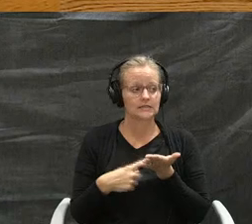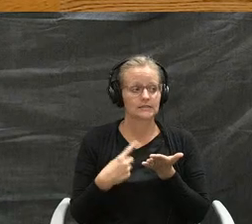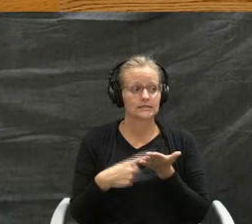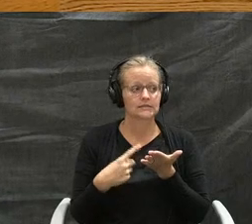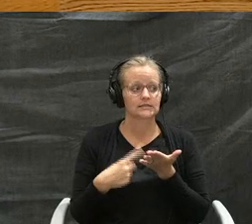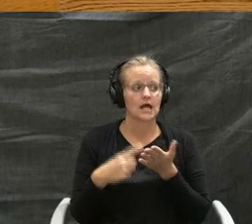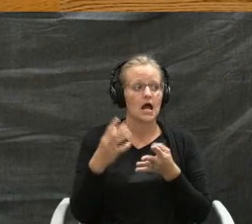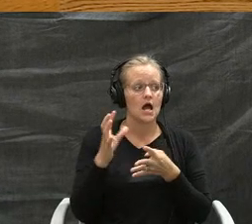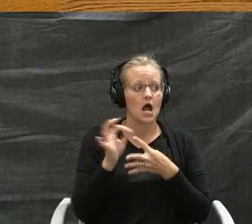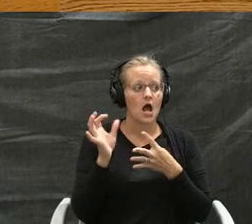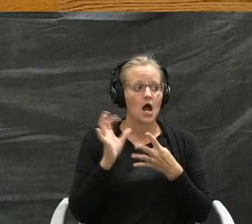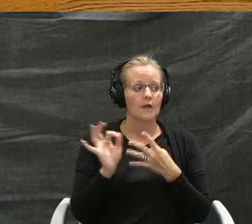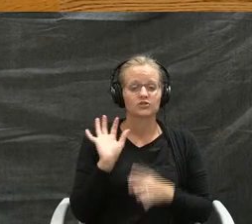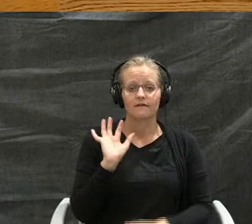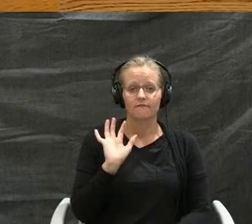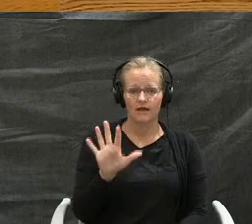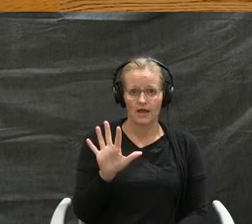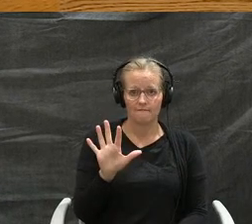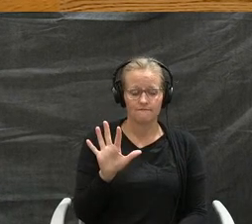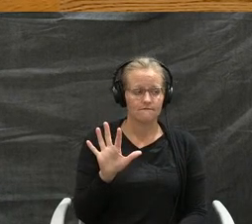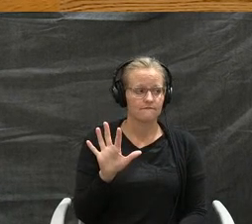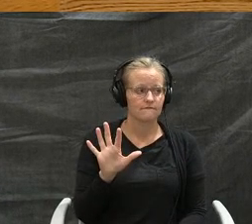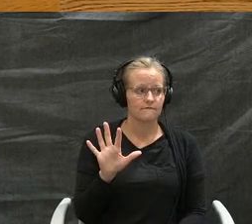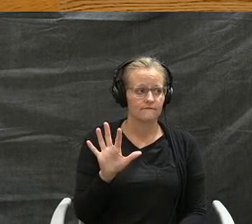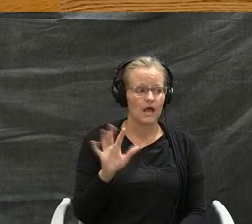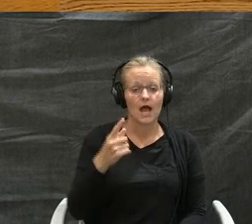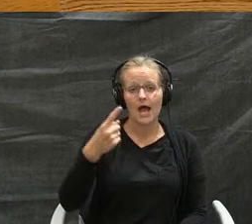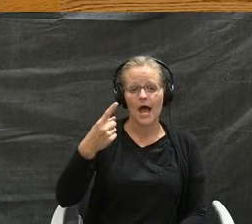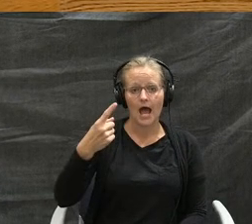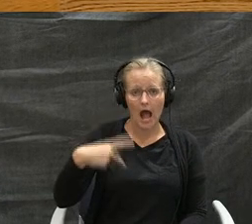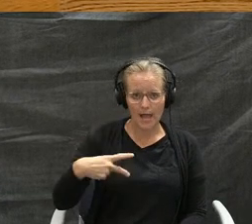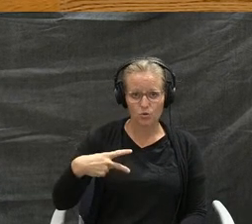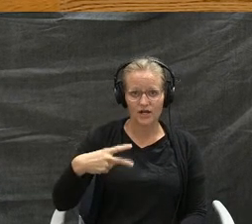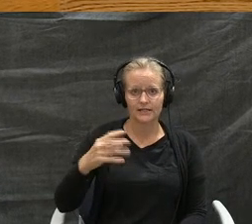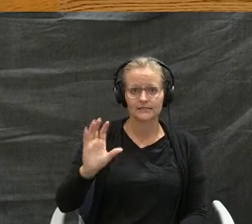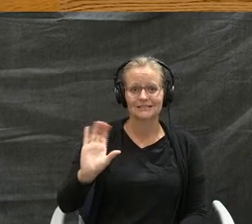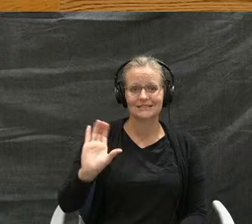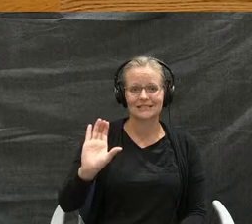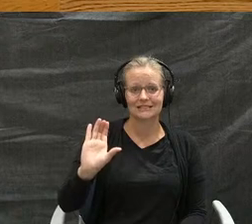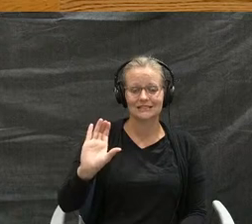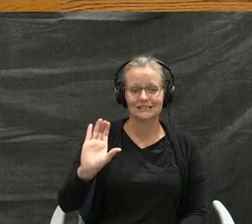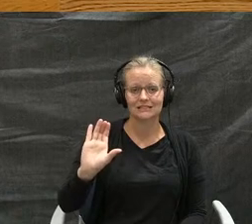option 5, which is hybrid C, and that's the one with double